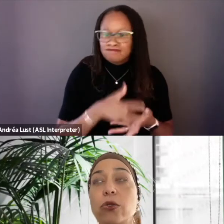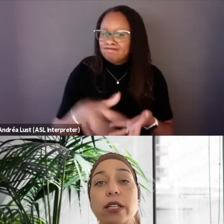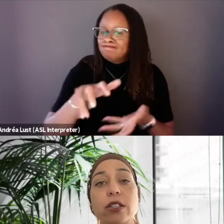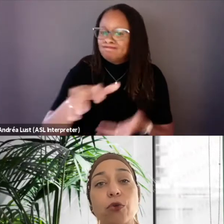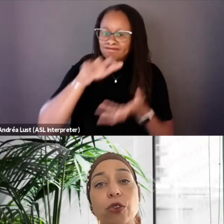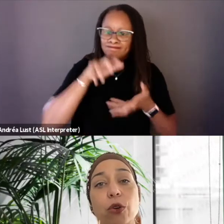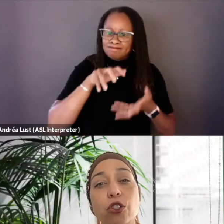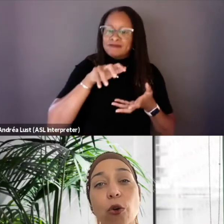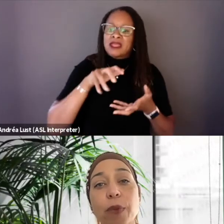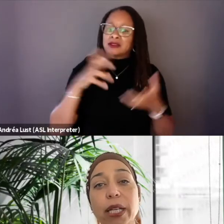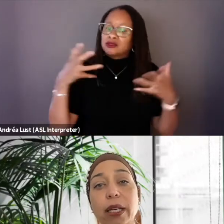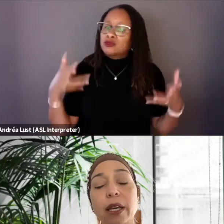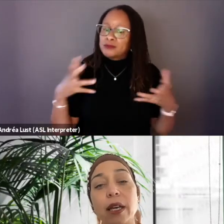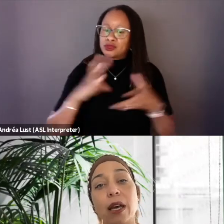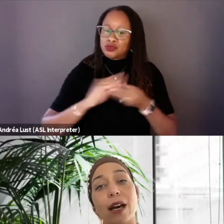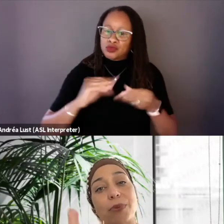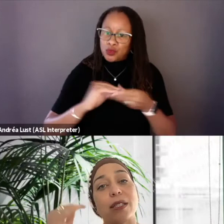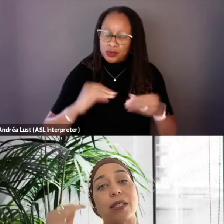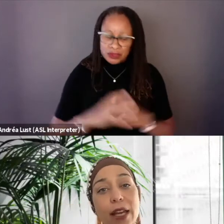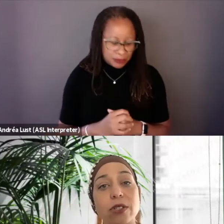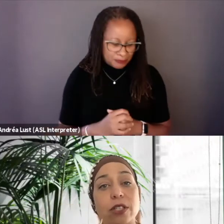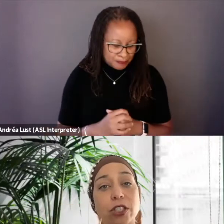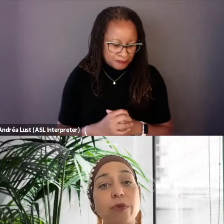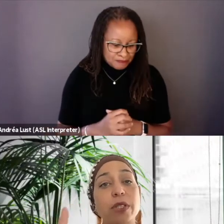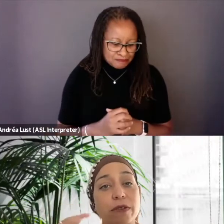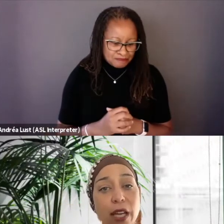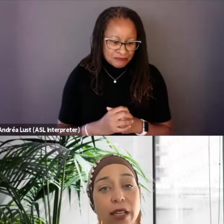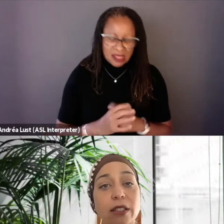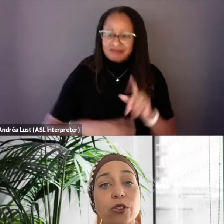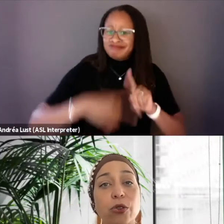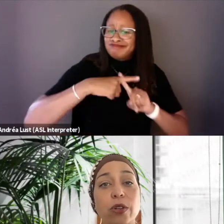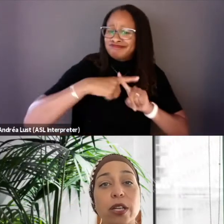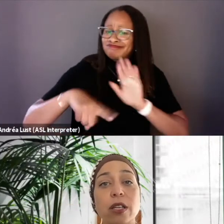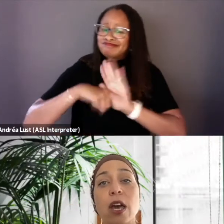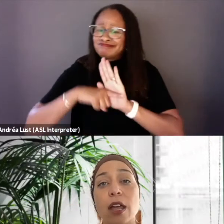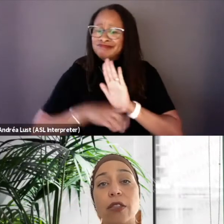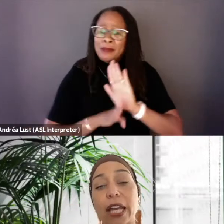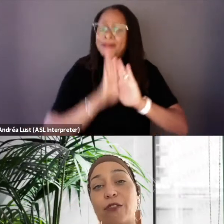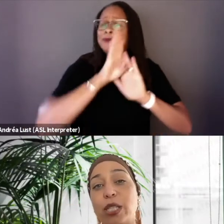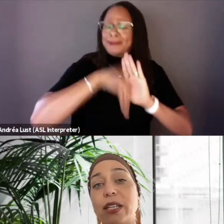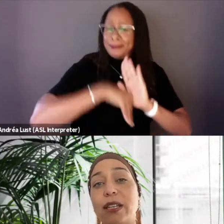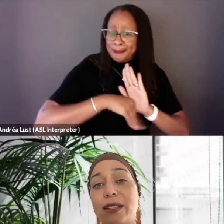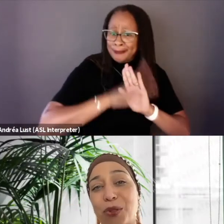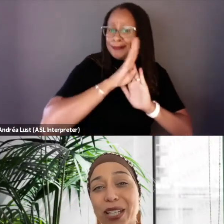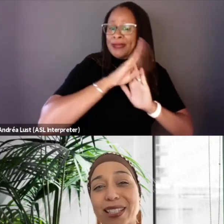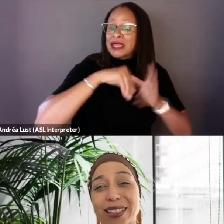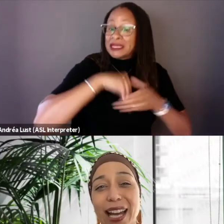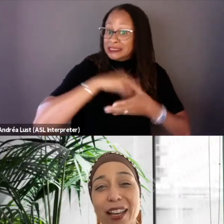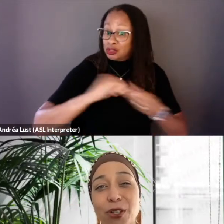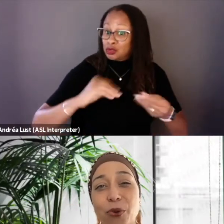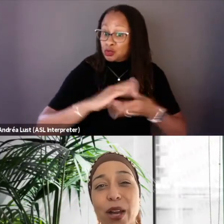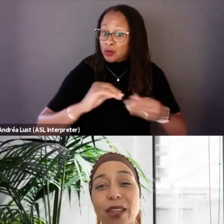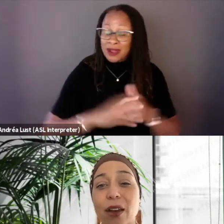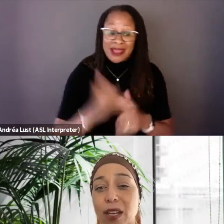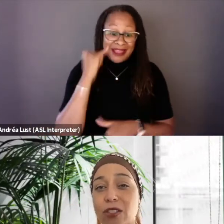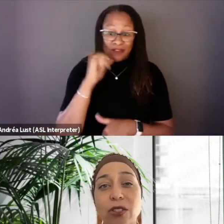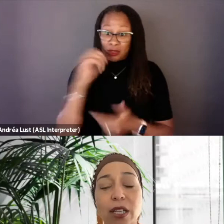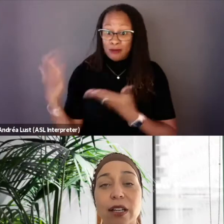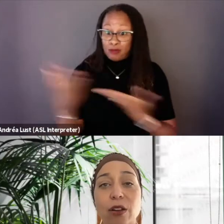There were so many ups and downs in terms of telling those stories that if we didn't bring it to life in a way that, as you said Larry,